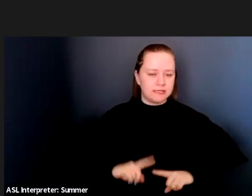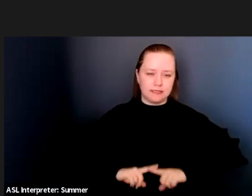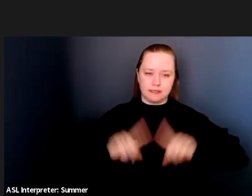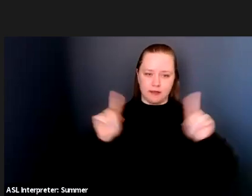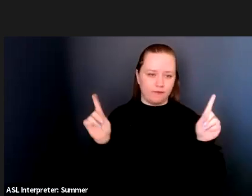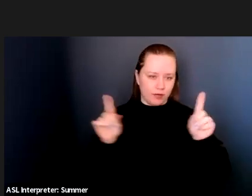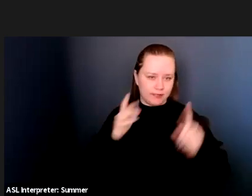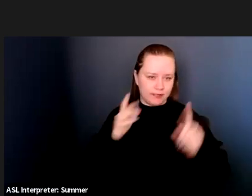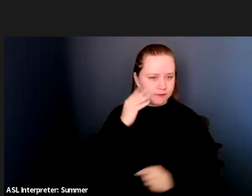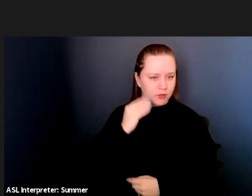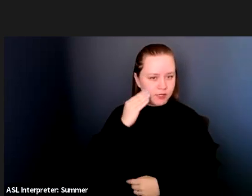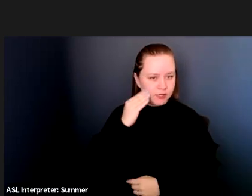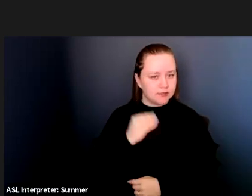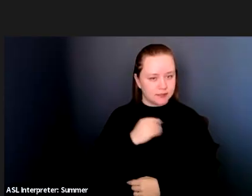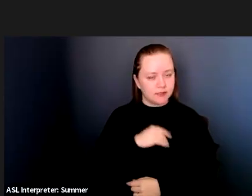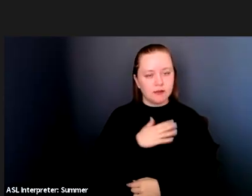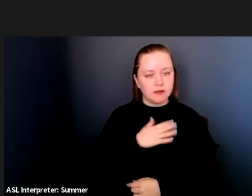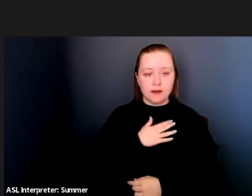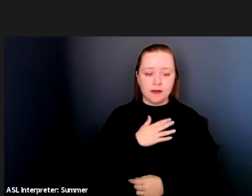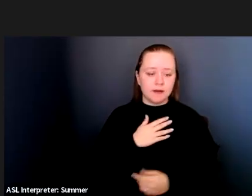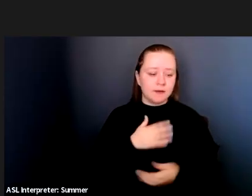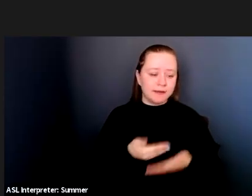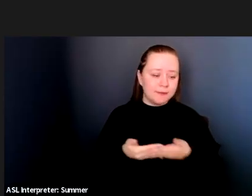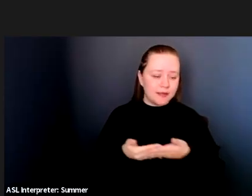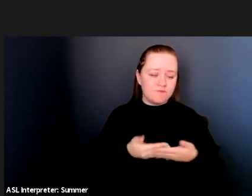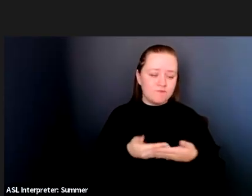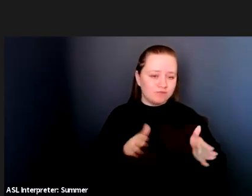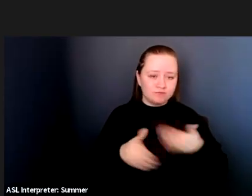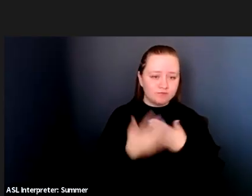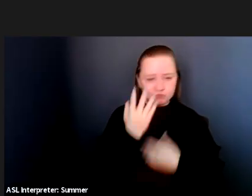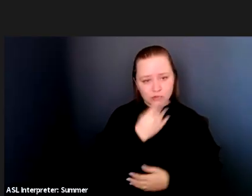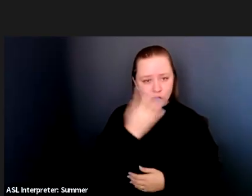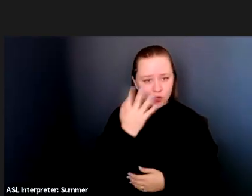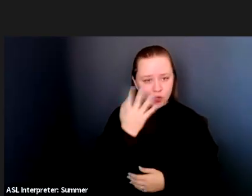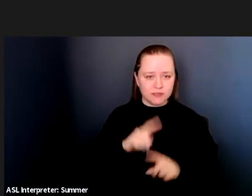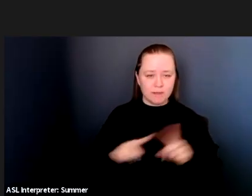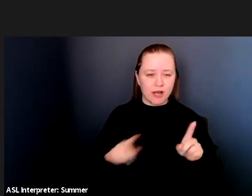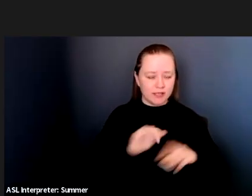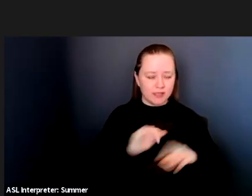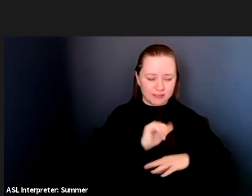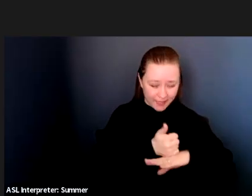My nursery was gorgeous, but the setup exhausted me.